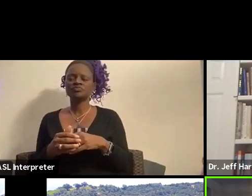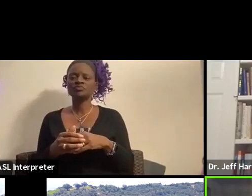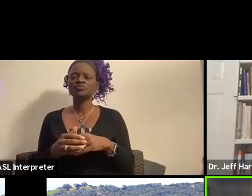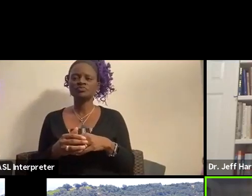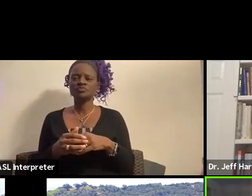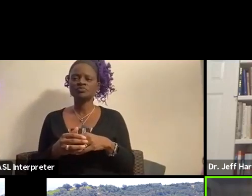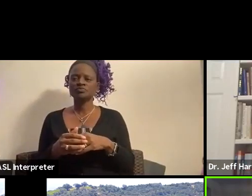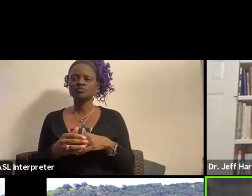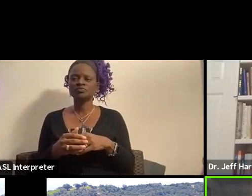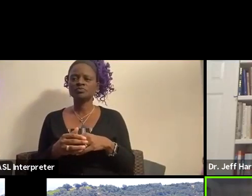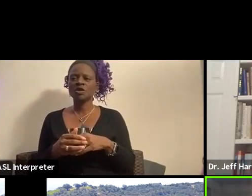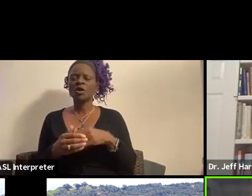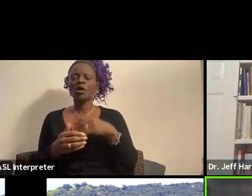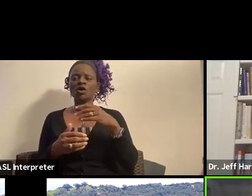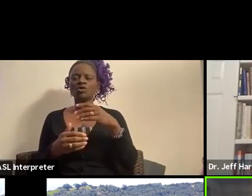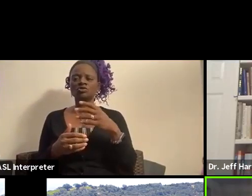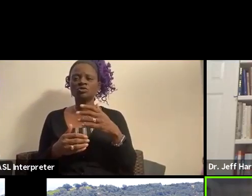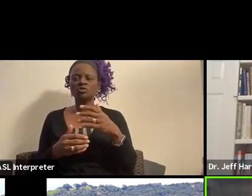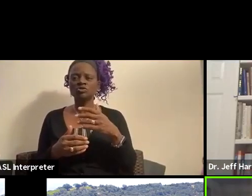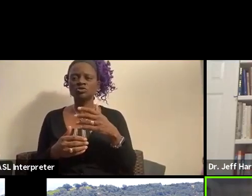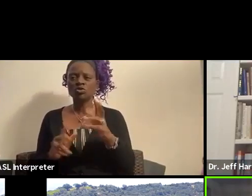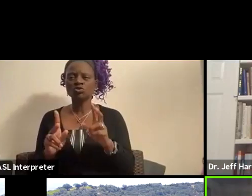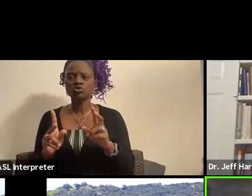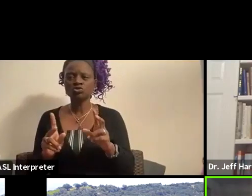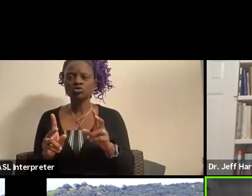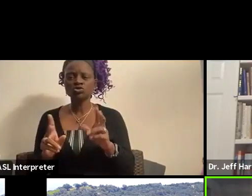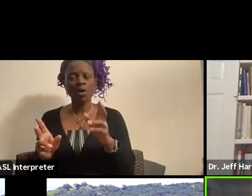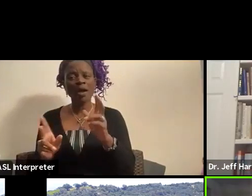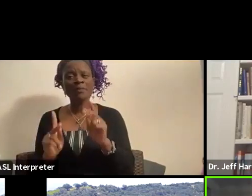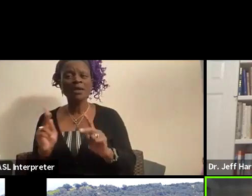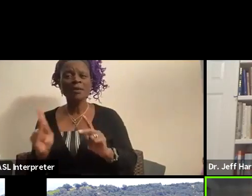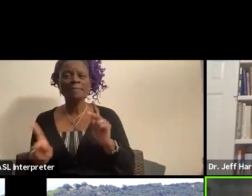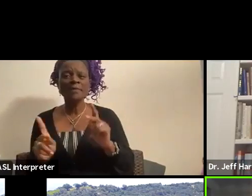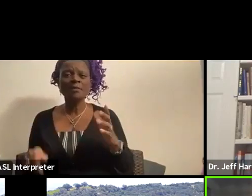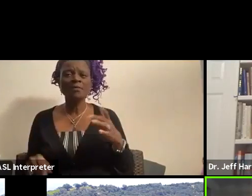isolate or quarantine or feel like they have no place to do so safely.